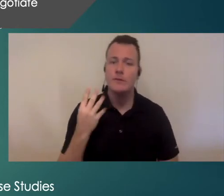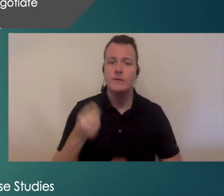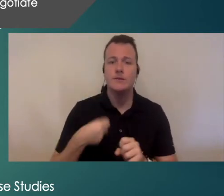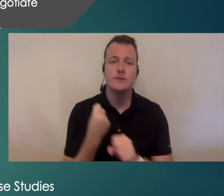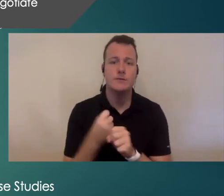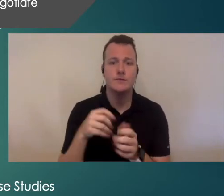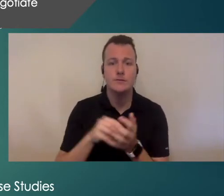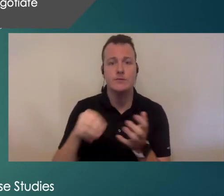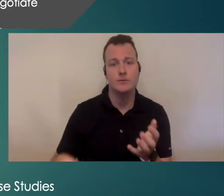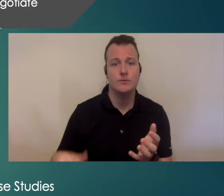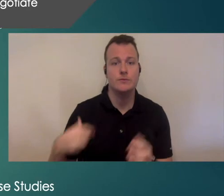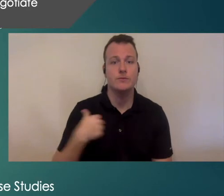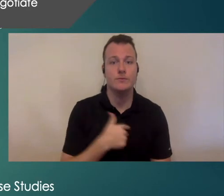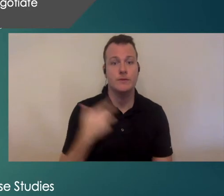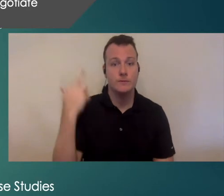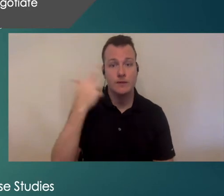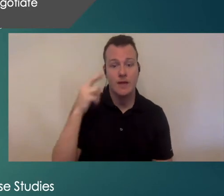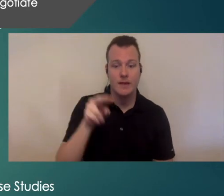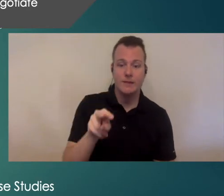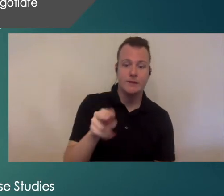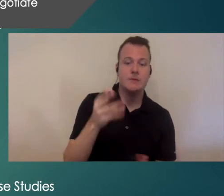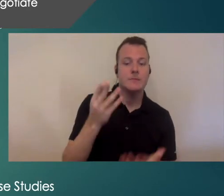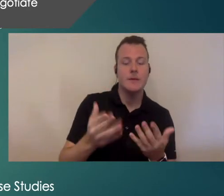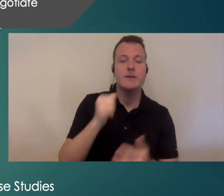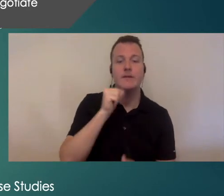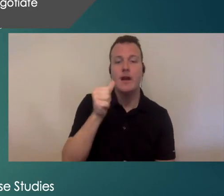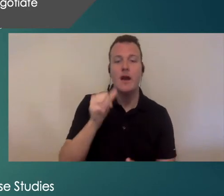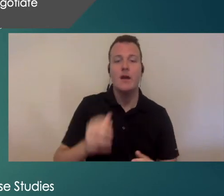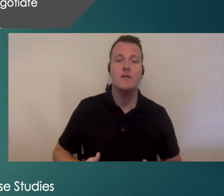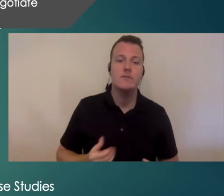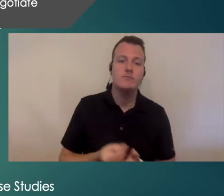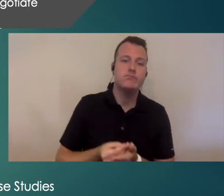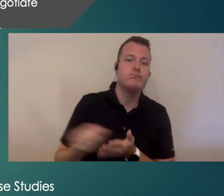student, we realized that you're probably not spending a thousand dollars on your